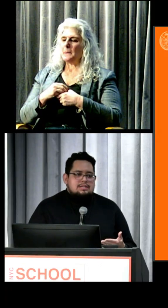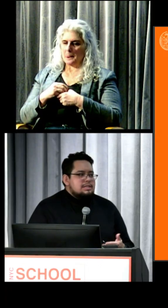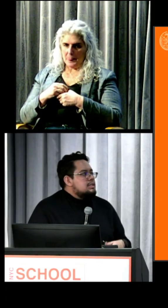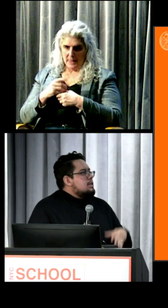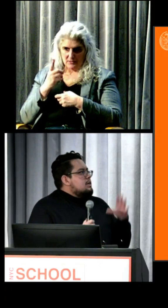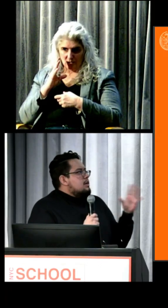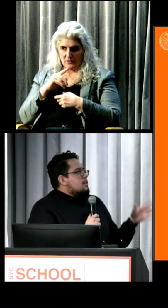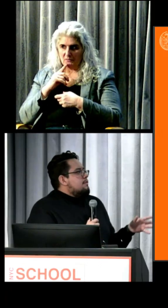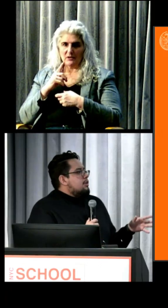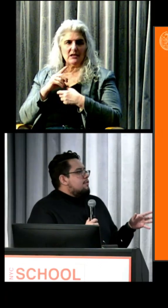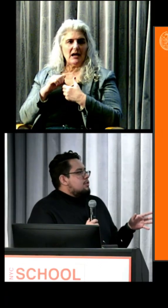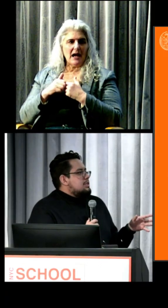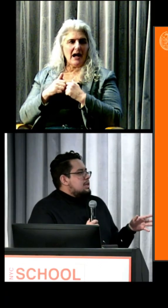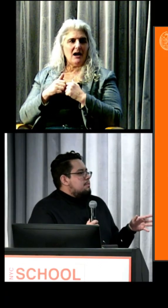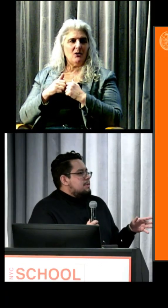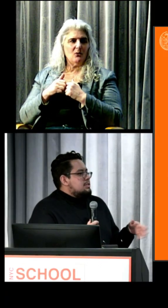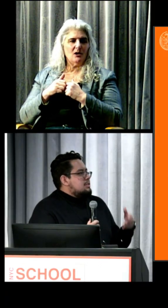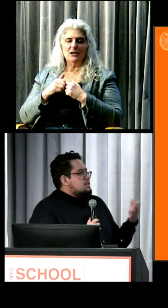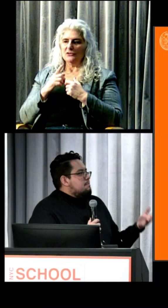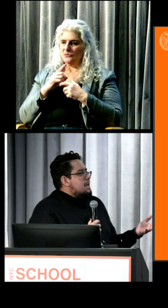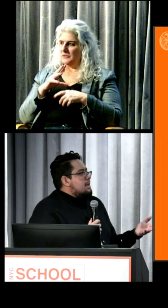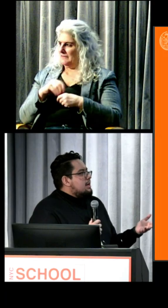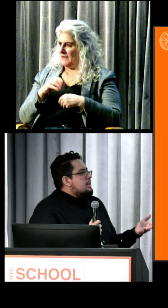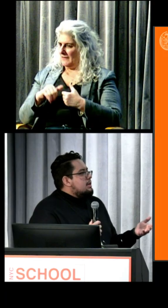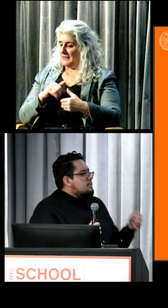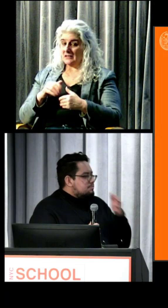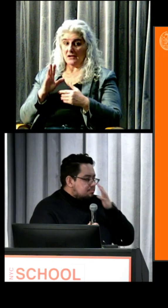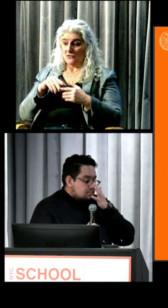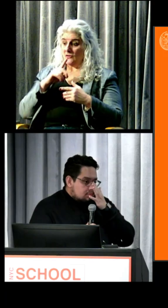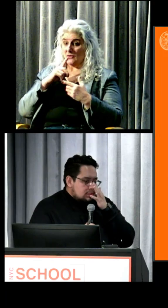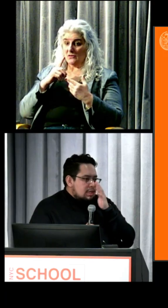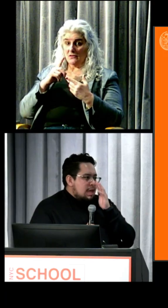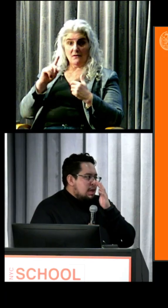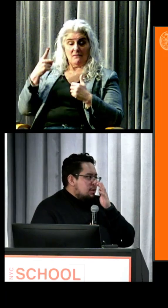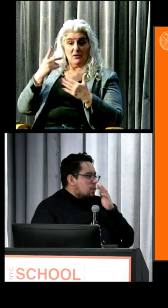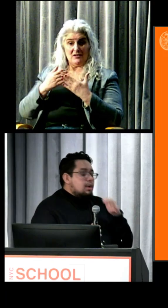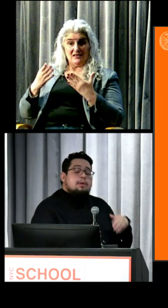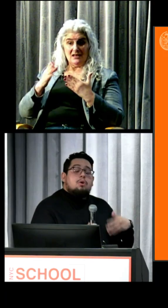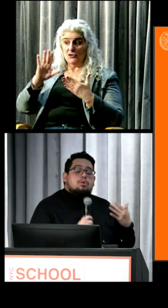come together and make one goal together, it's like that's how you know you made something really